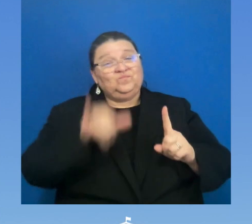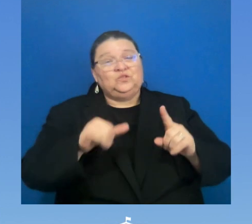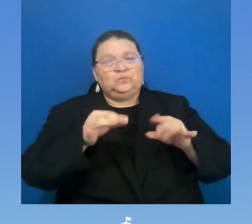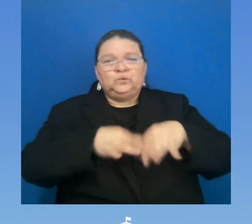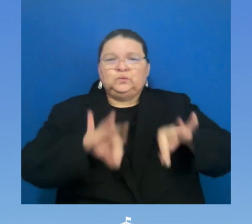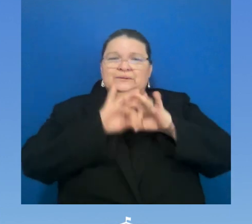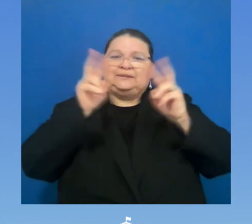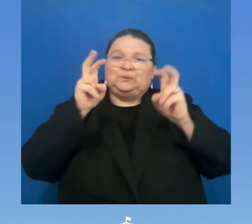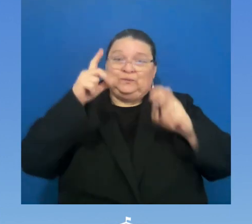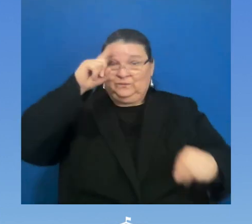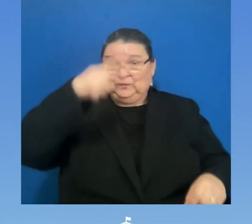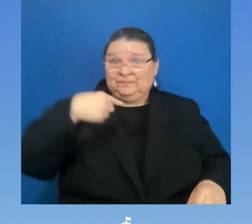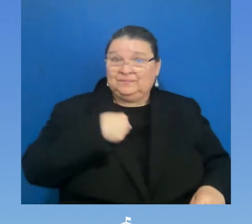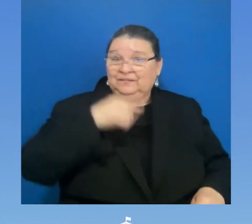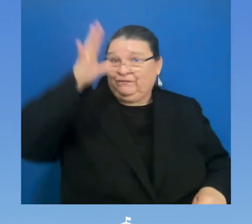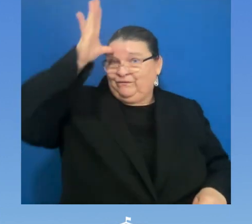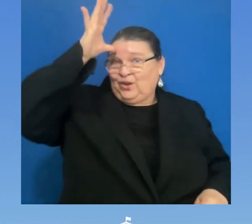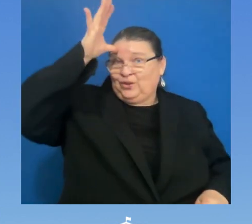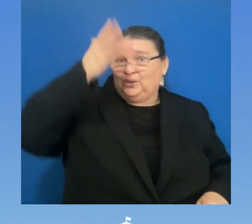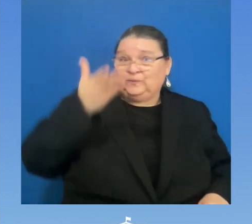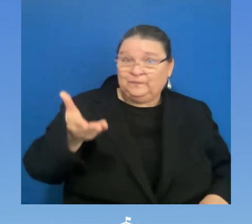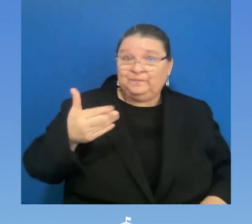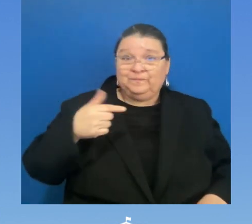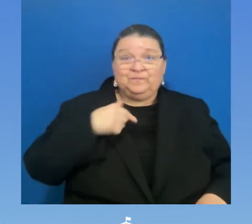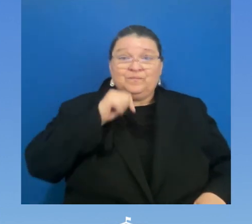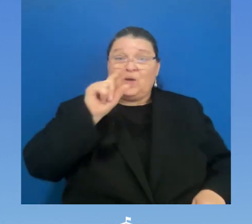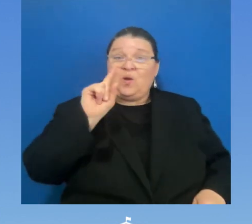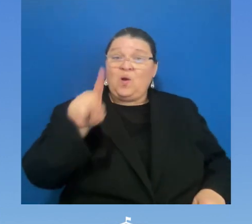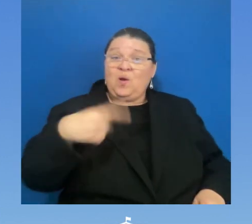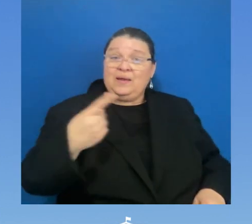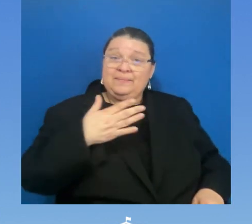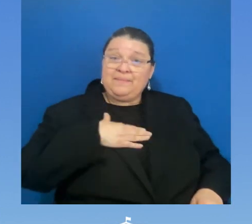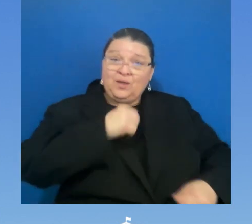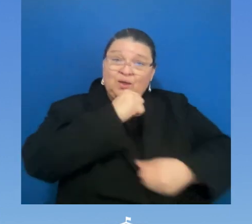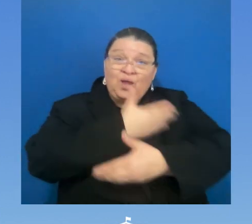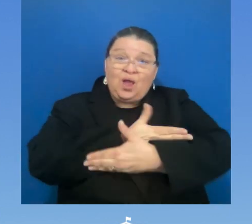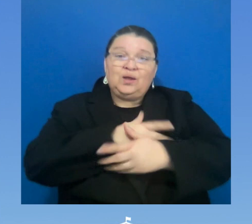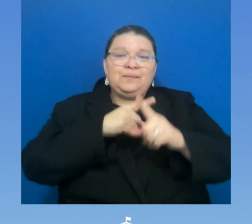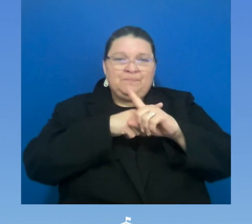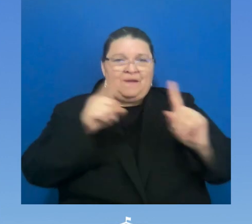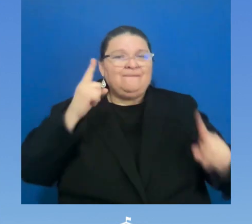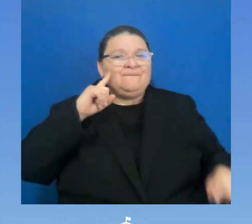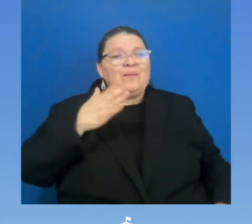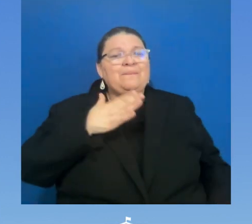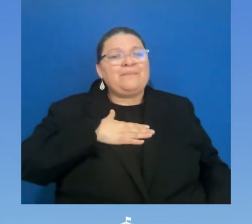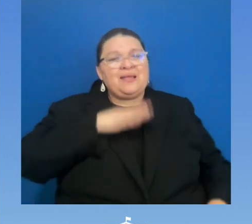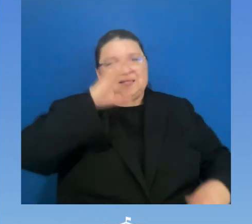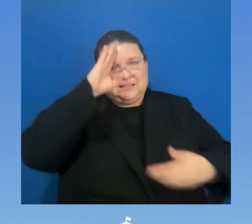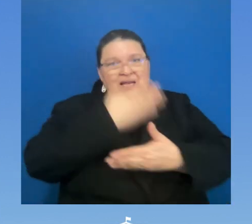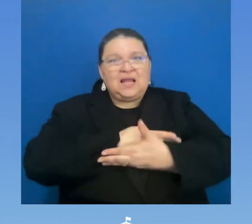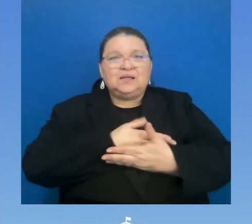but also our son. Today and every day, we must keep fighting to level the gender pay gap